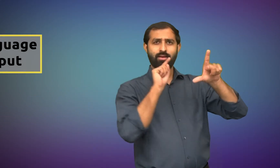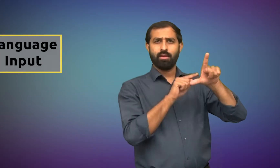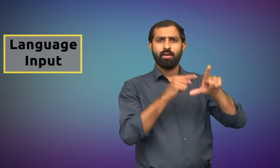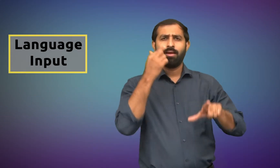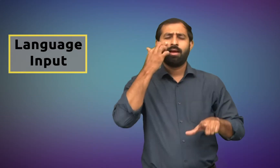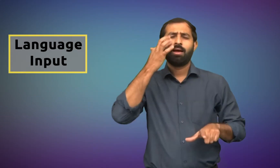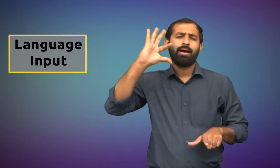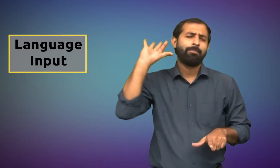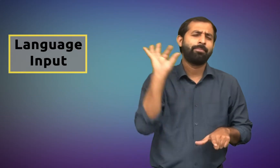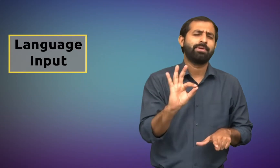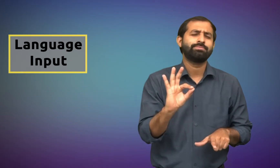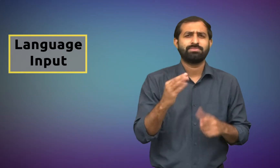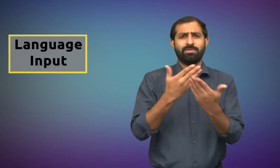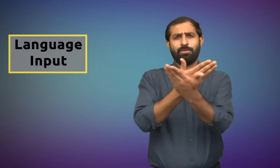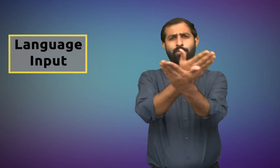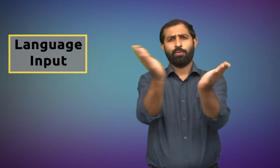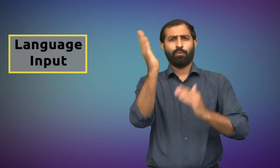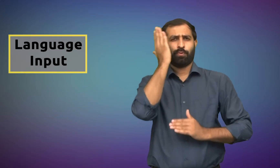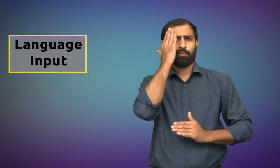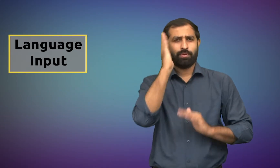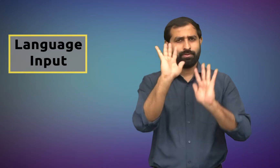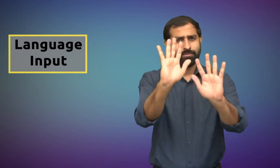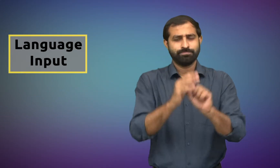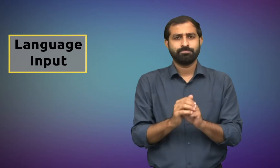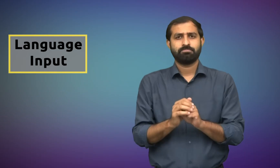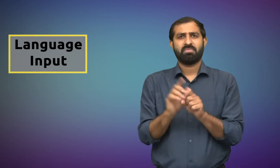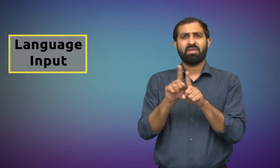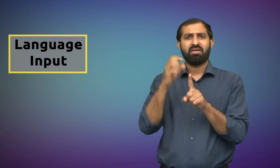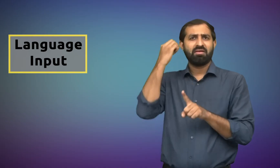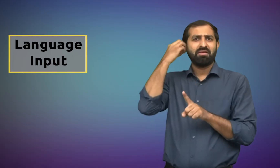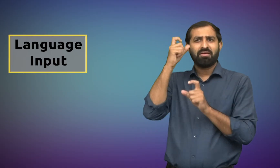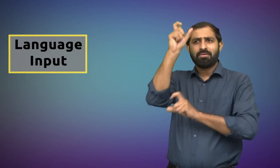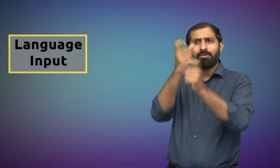As you all are aware that language is very important.